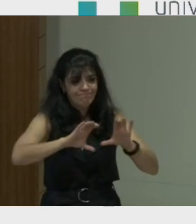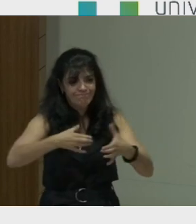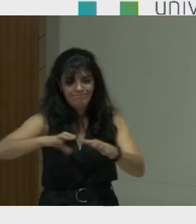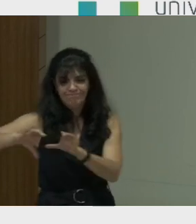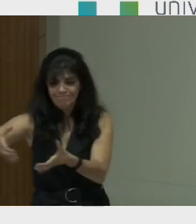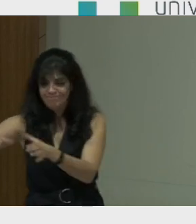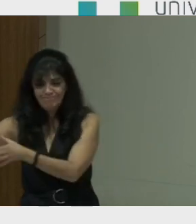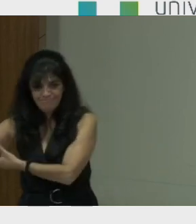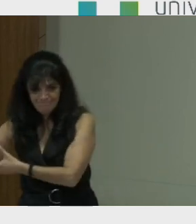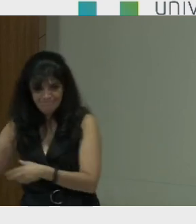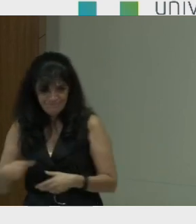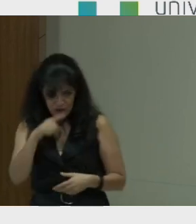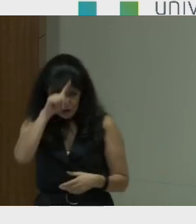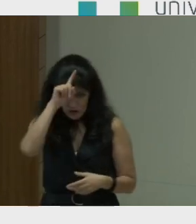This is a more practical view on that.